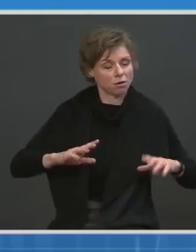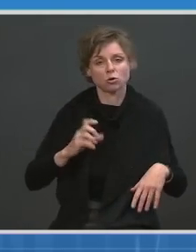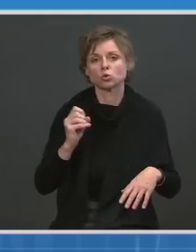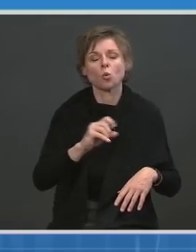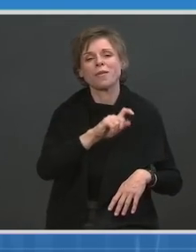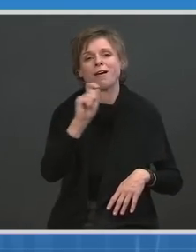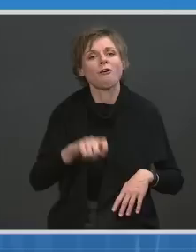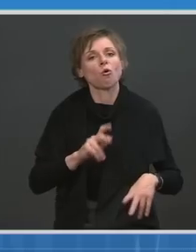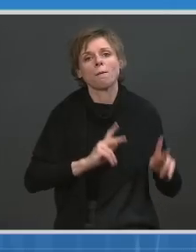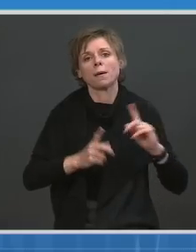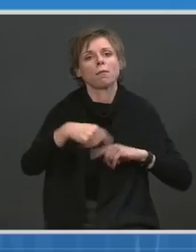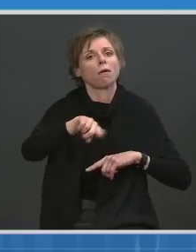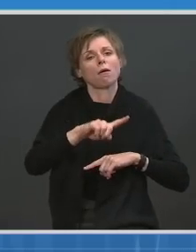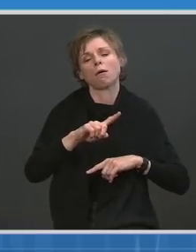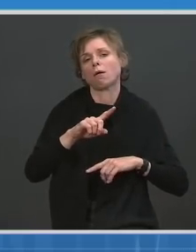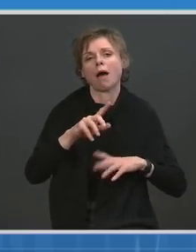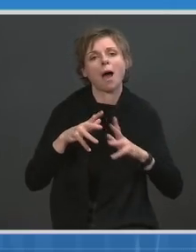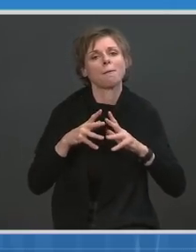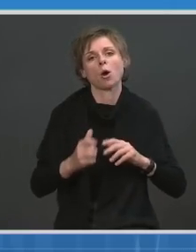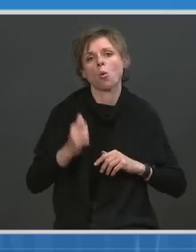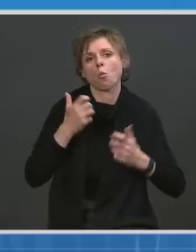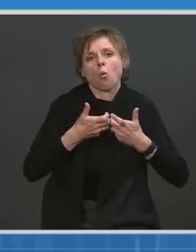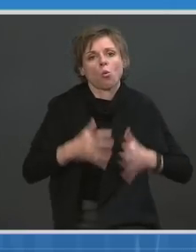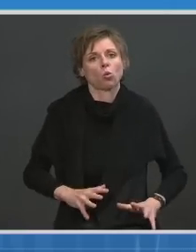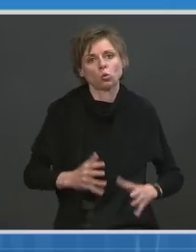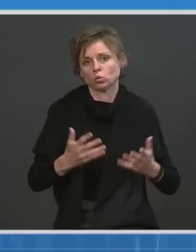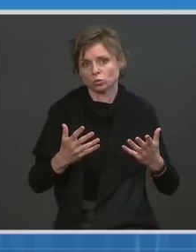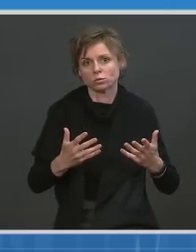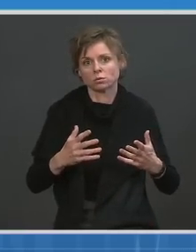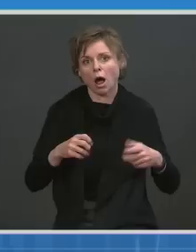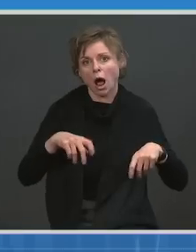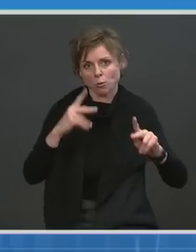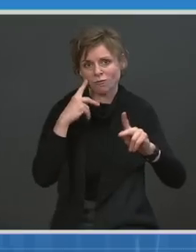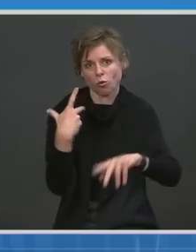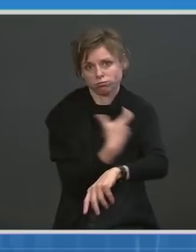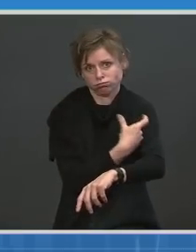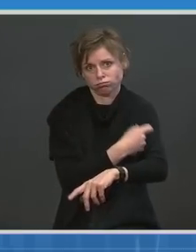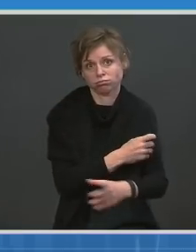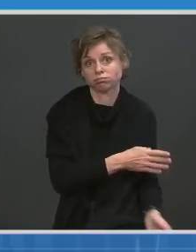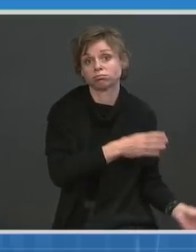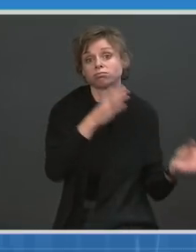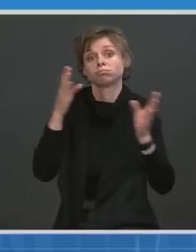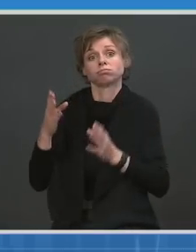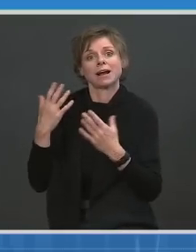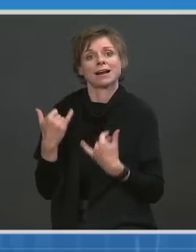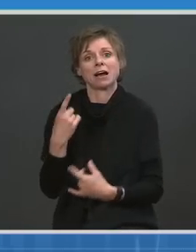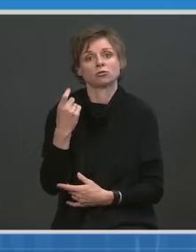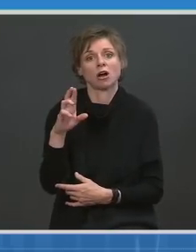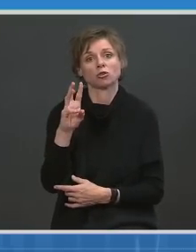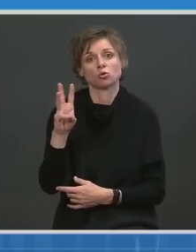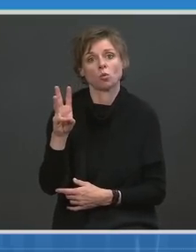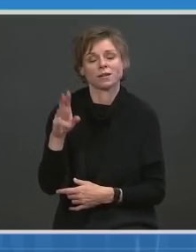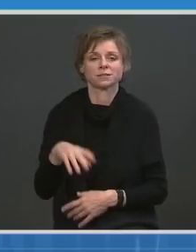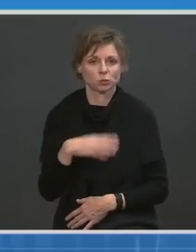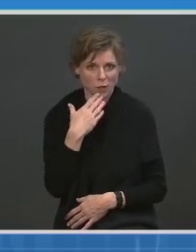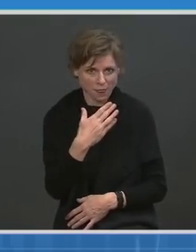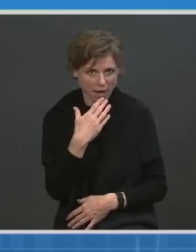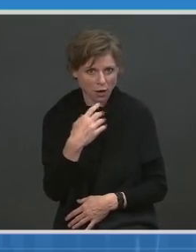And with that, I'll turn it over to Dr. Walensky. Dr. Walensky? Dr. Walensky: Thank you, Jeff. I'm glad to be back with you all today.